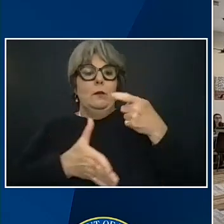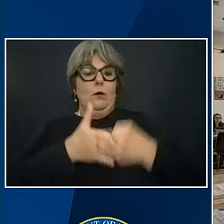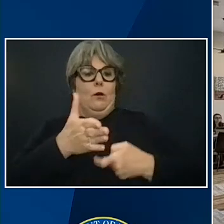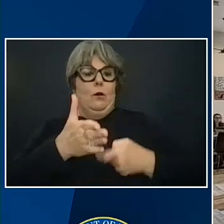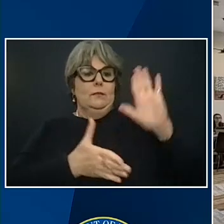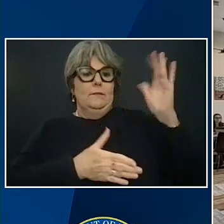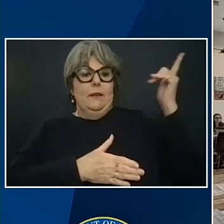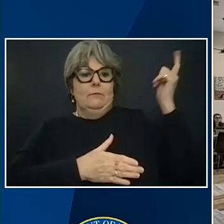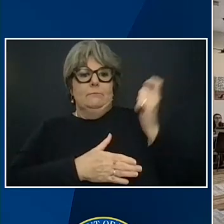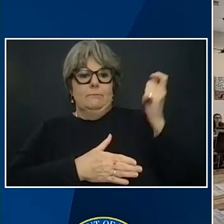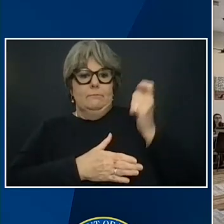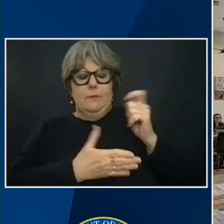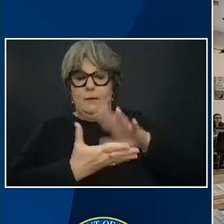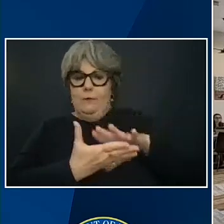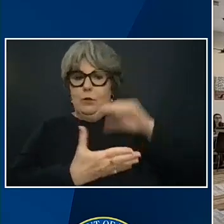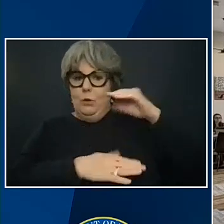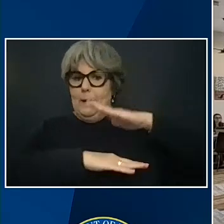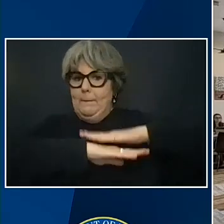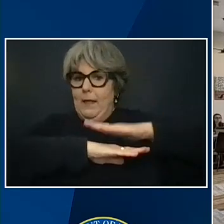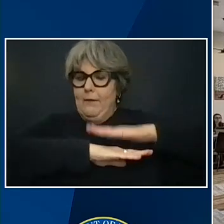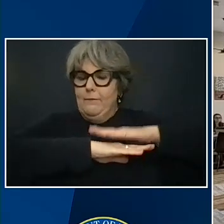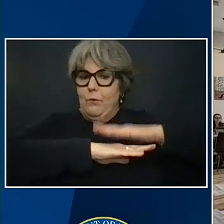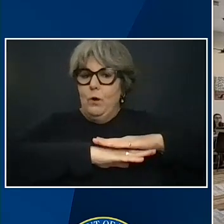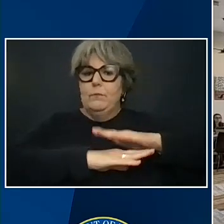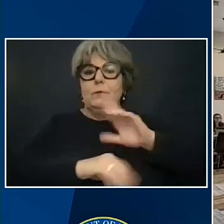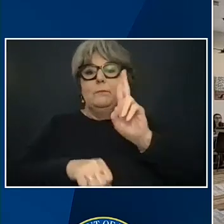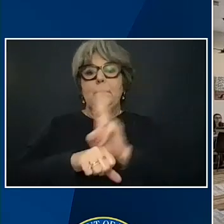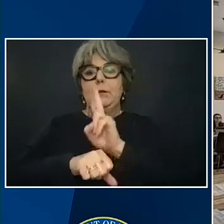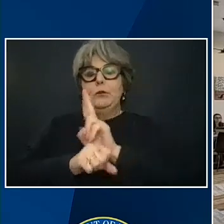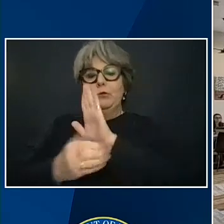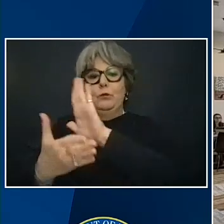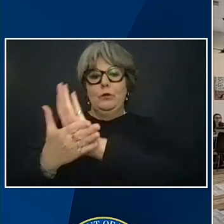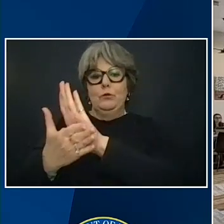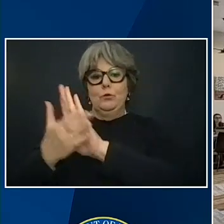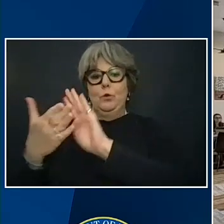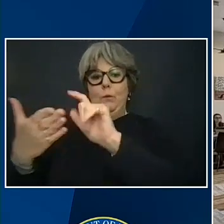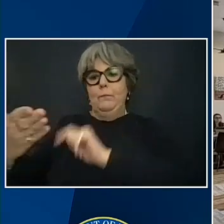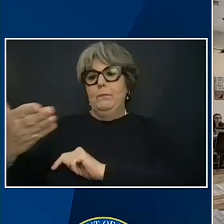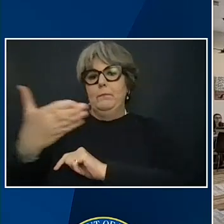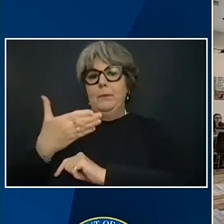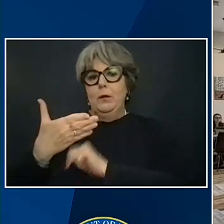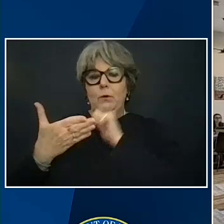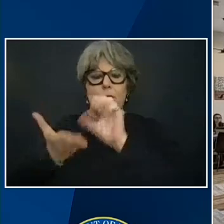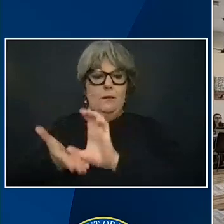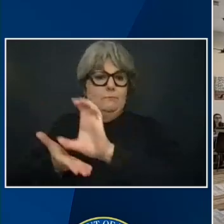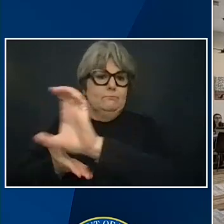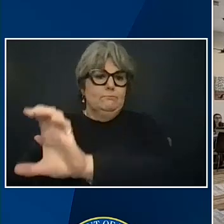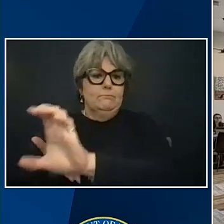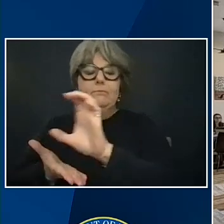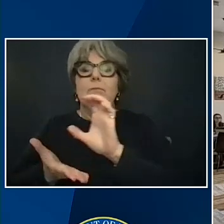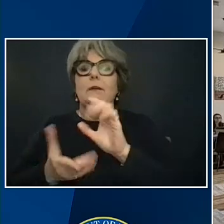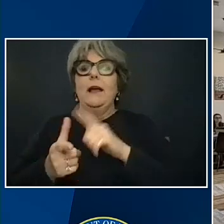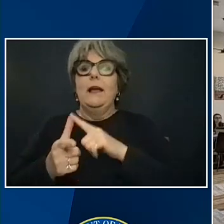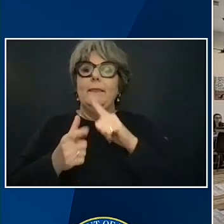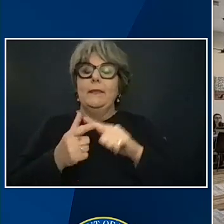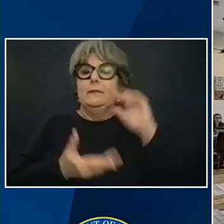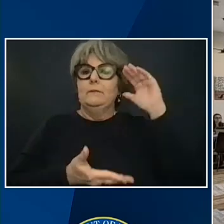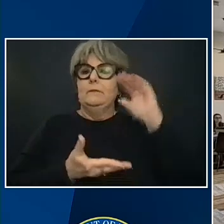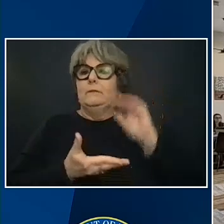to learning platforms to be applied to their school bill without upfront payment, thereby dismantling a significant barrier